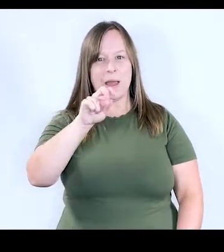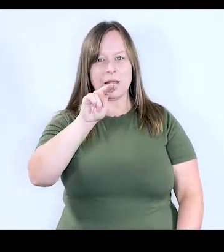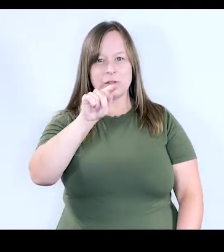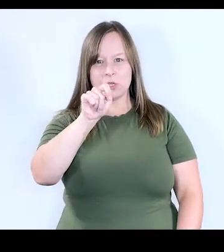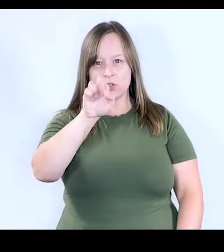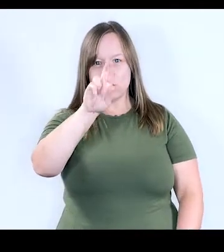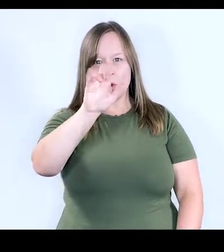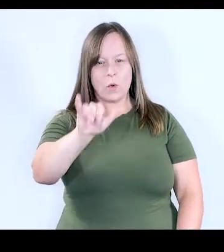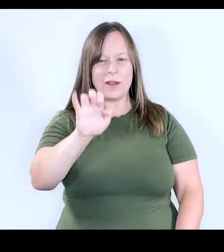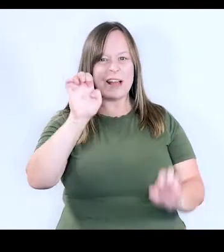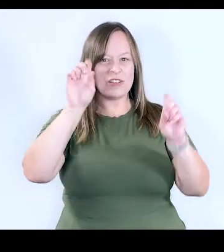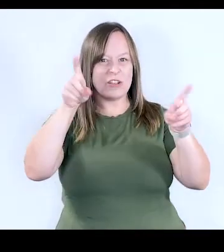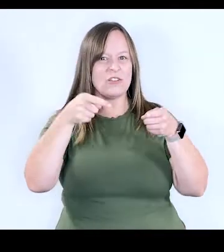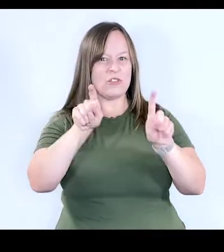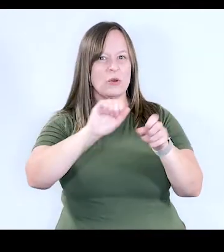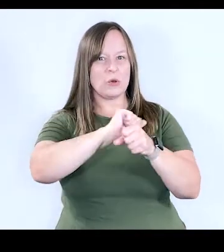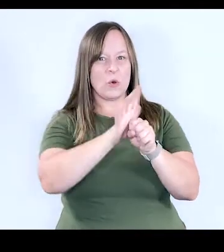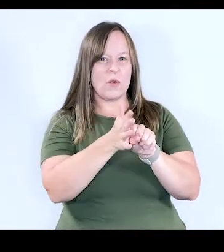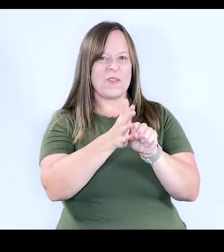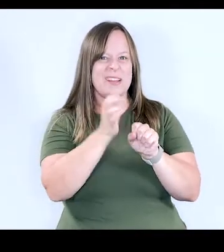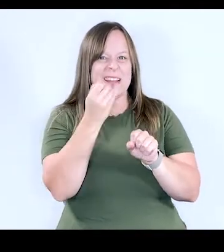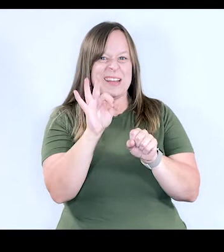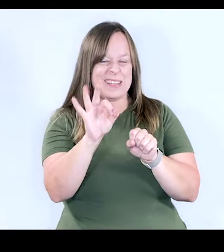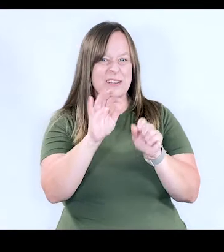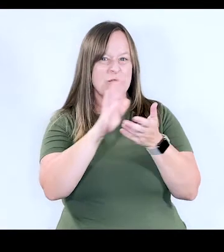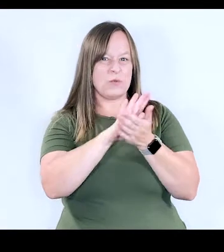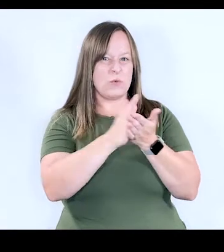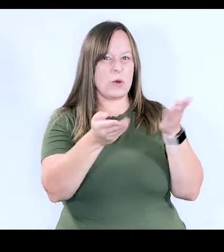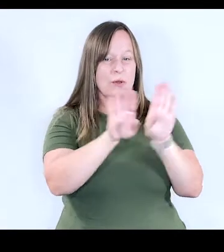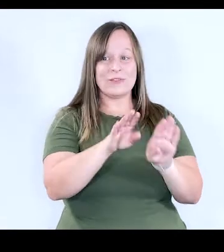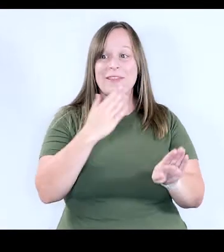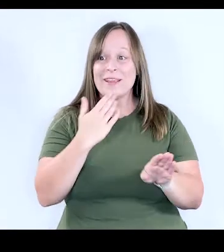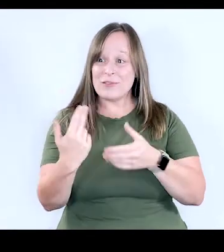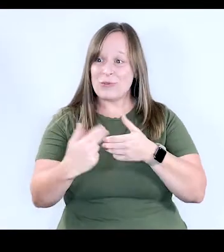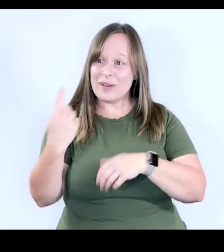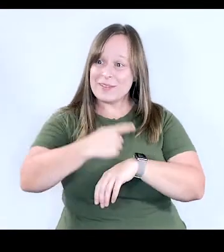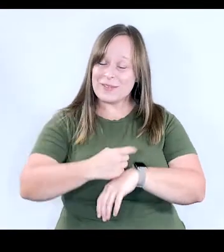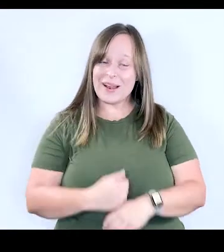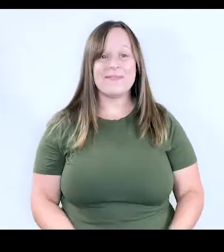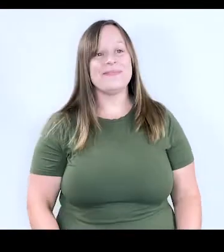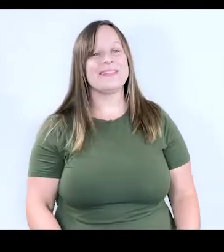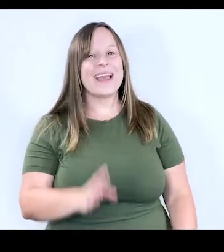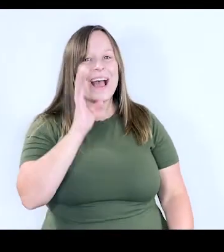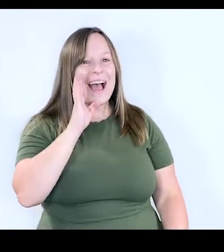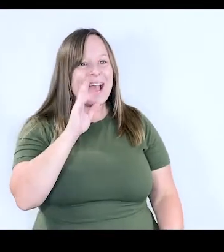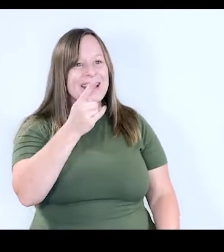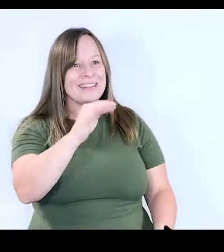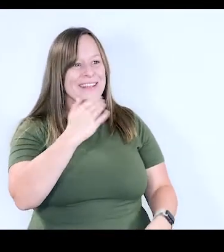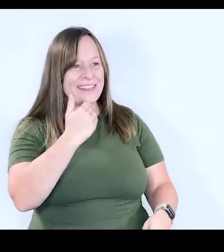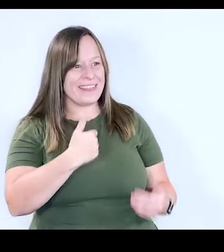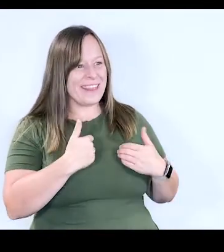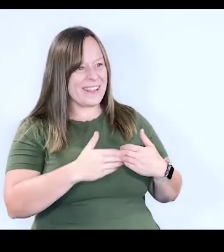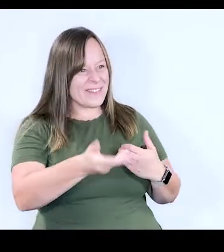during the COVID-19 school closures. Jennifer, thank you so much for joining us today. Hi, Katrin. Thank you for having me.